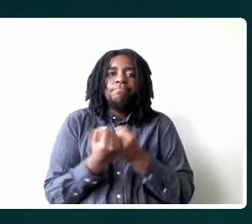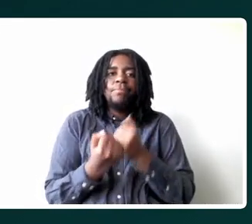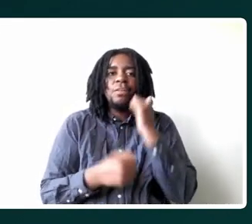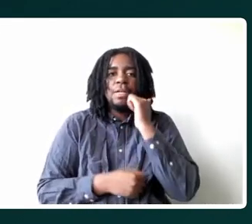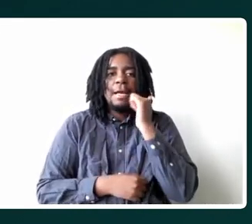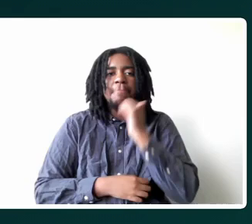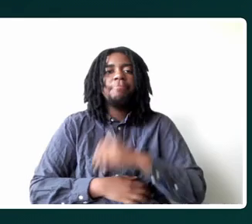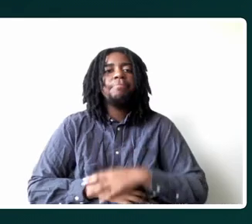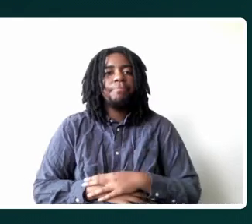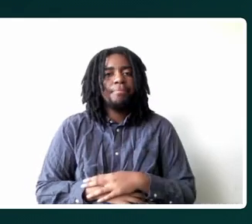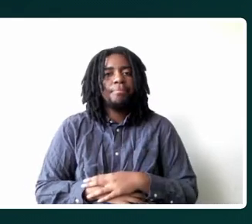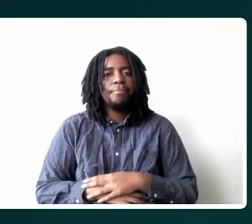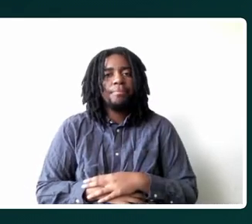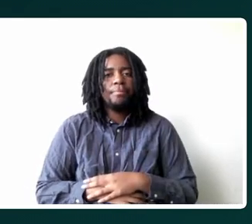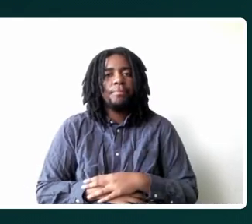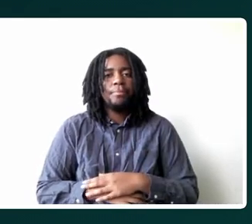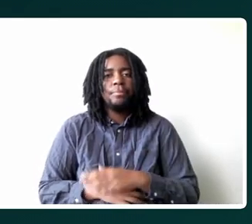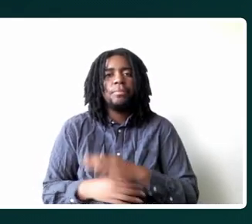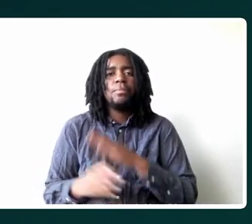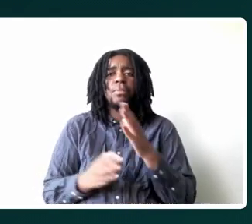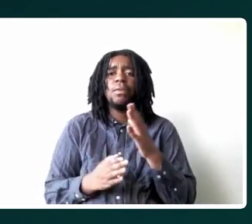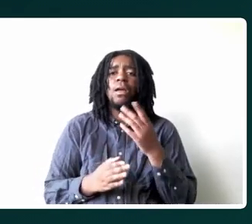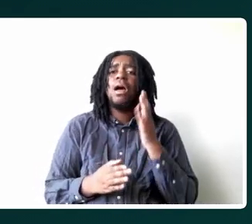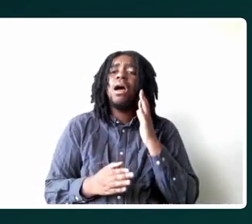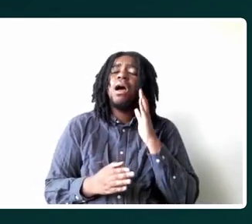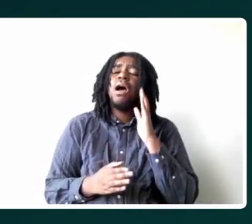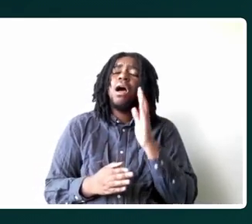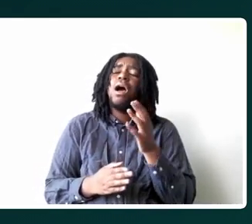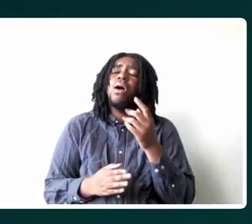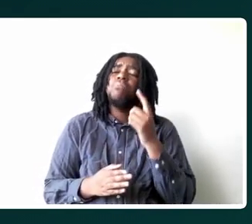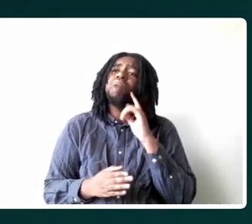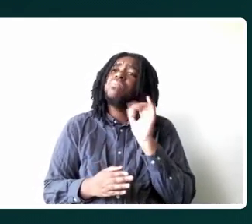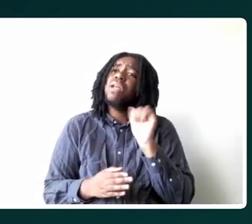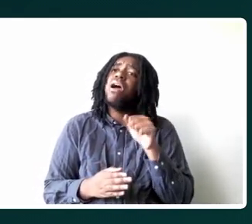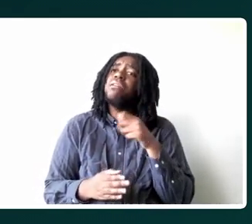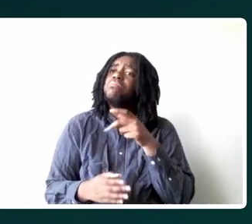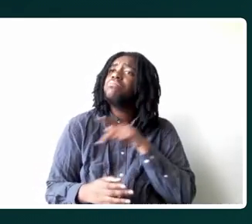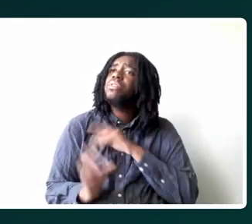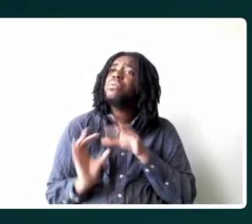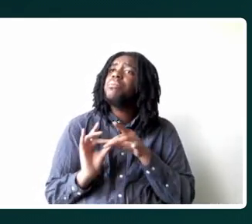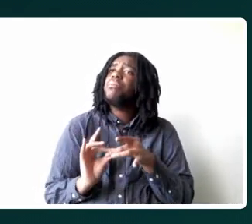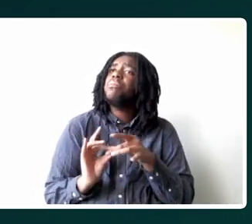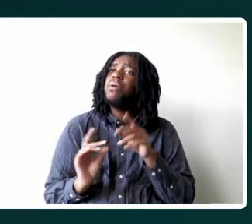Beth Evans: But I would say that is a personal connection. You know, it's a connection to people that you know and that you care about.